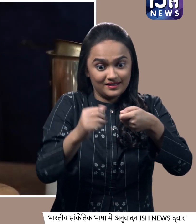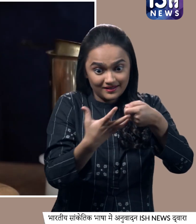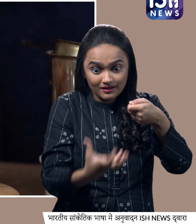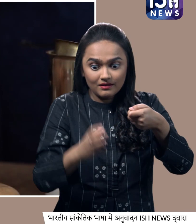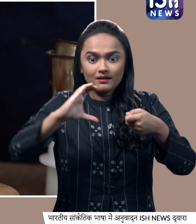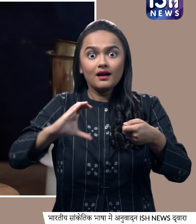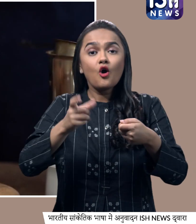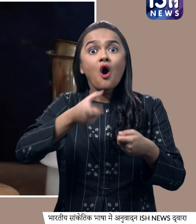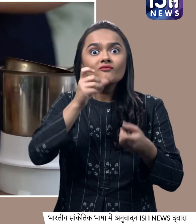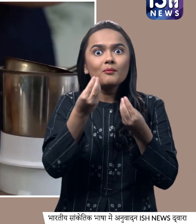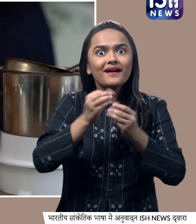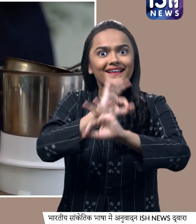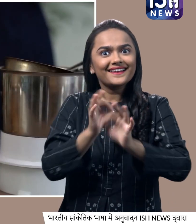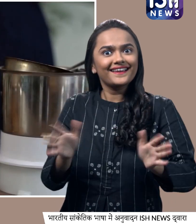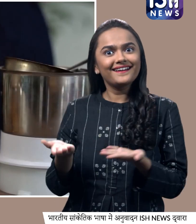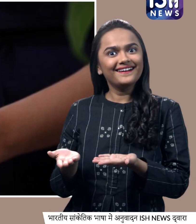So now your coffee powder is ready!